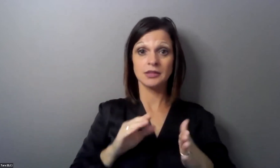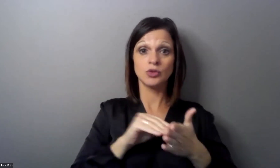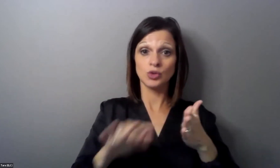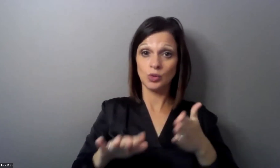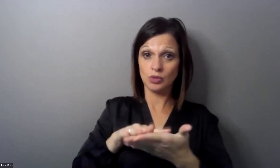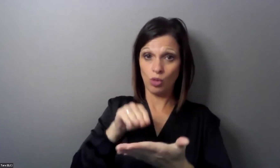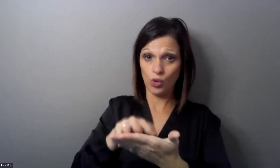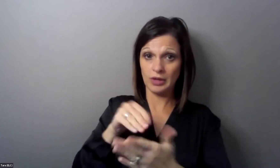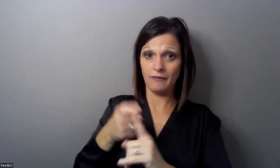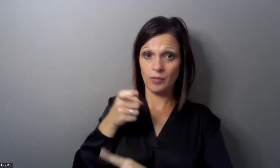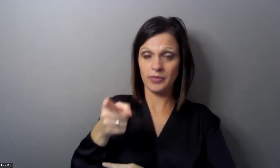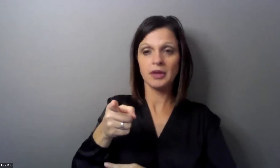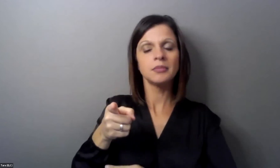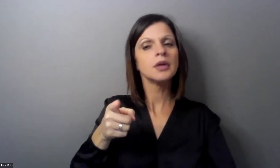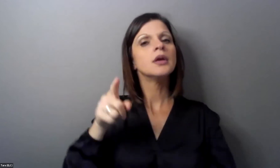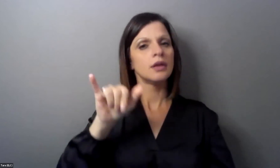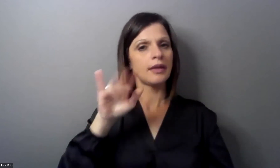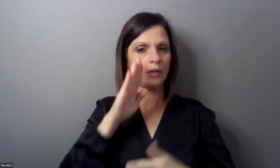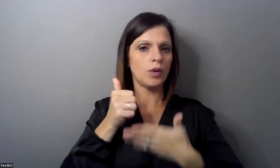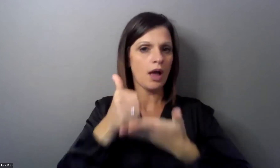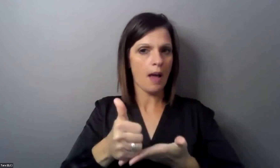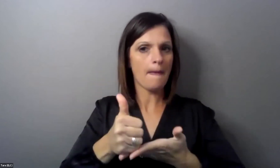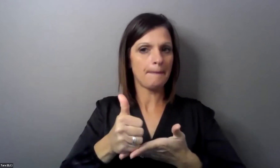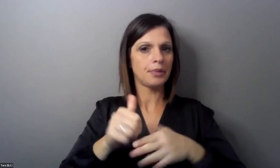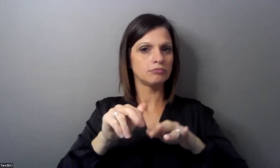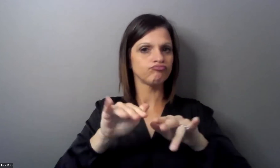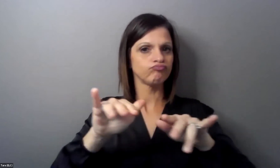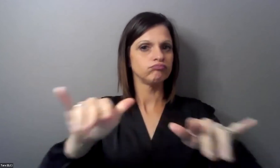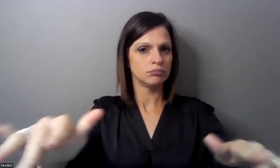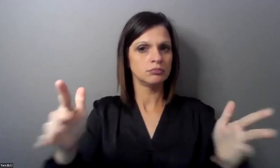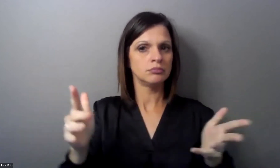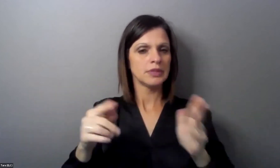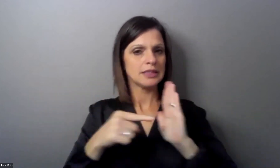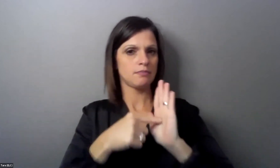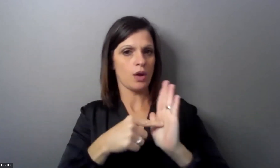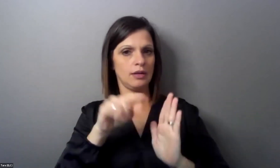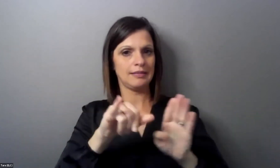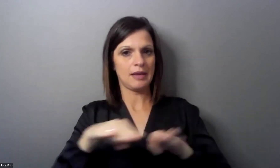And that is going to go a long way. Is modeling the behavior that you're helping that